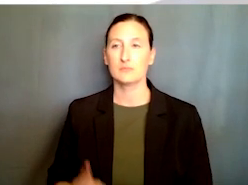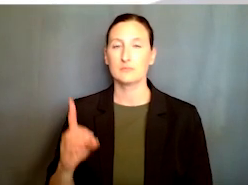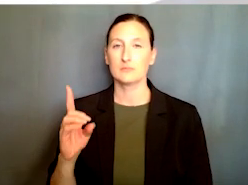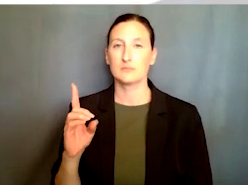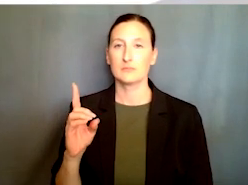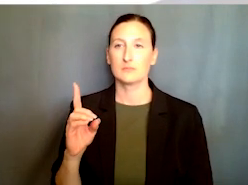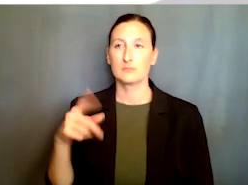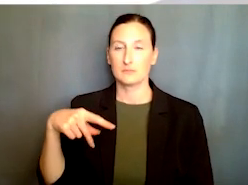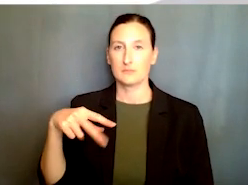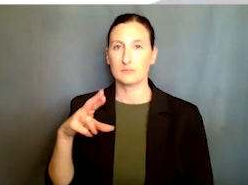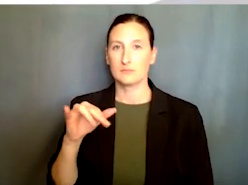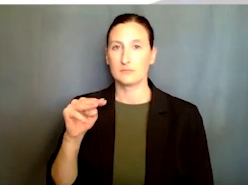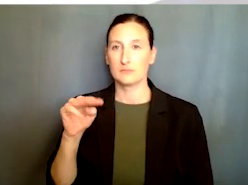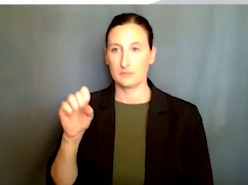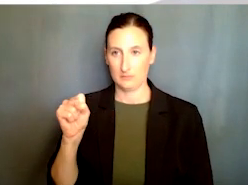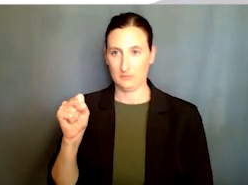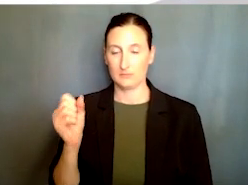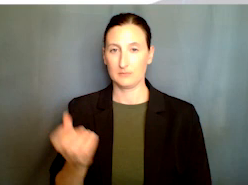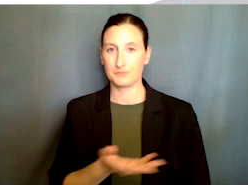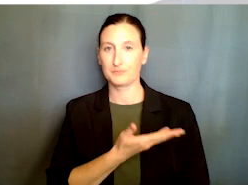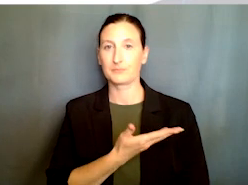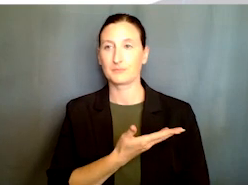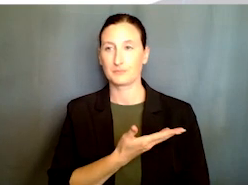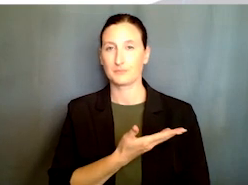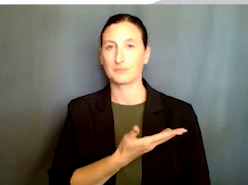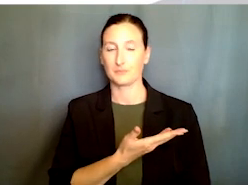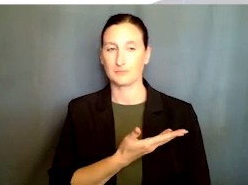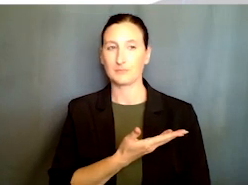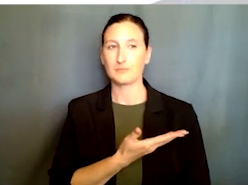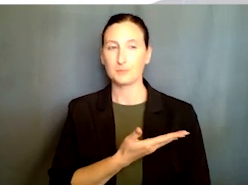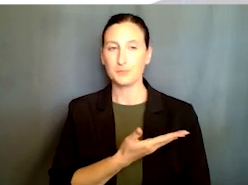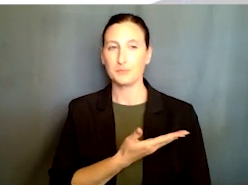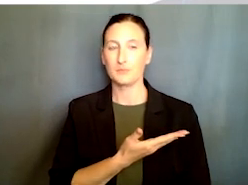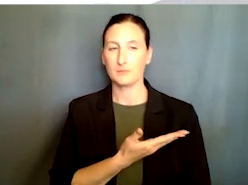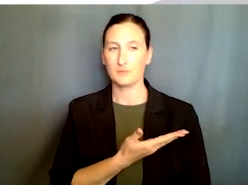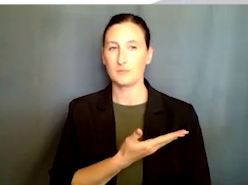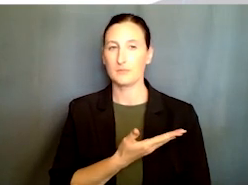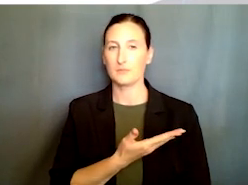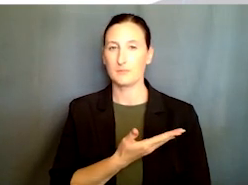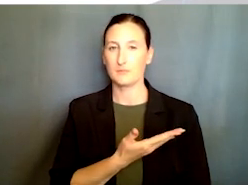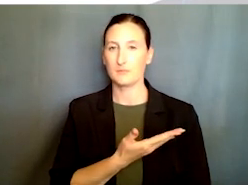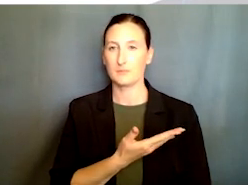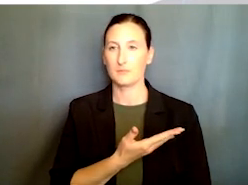one partnerships for research innovation in the mathematical sciences. PRIMES, it's a nice math word.